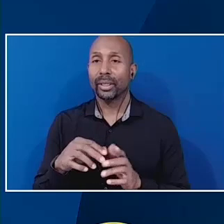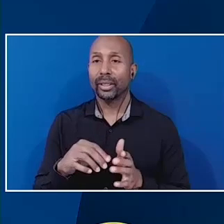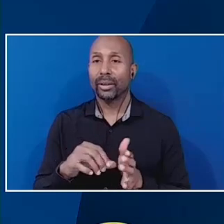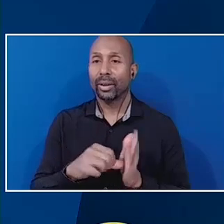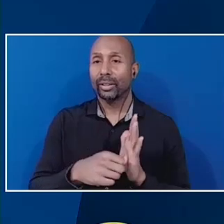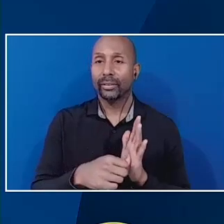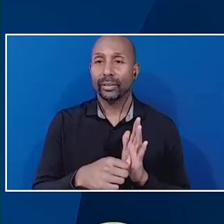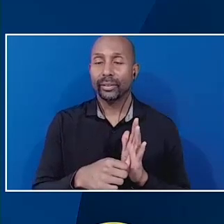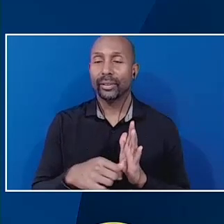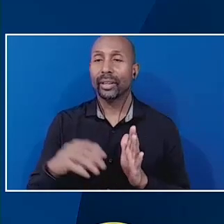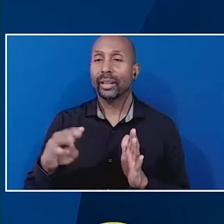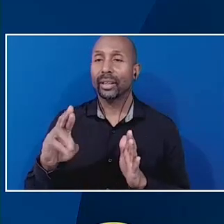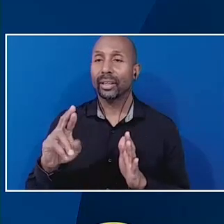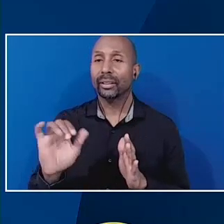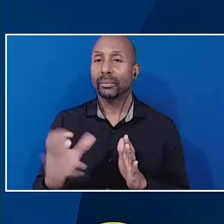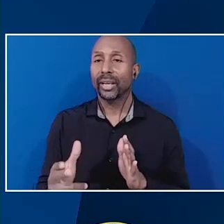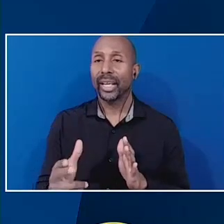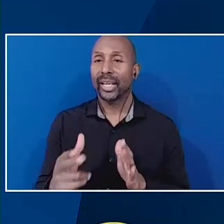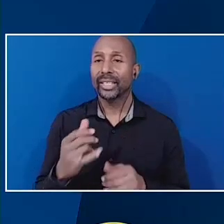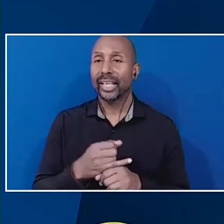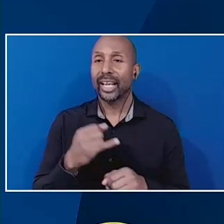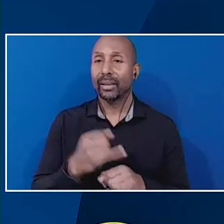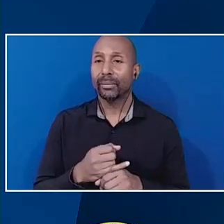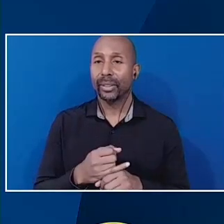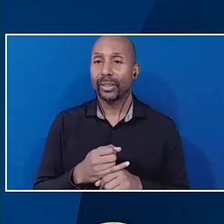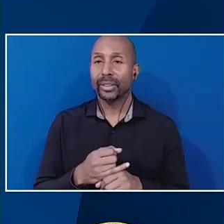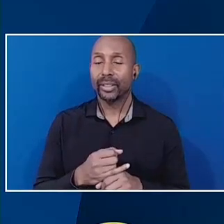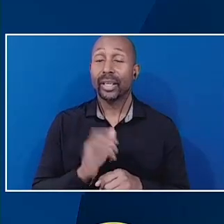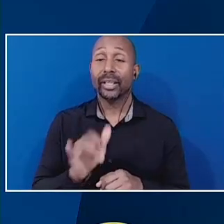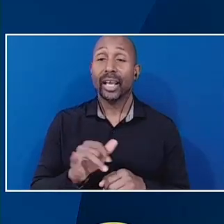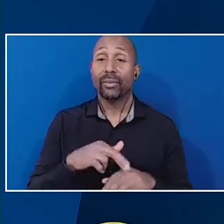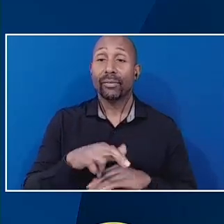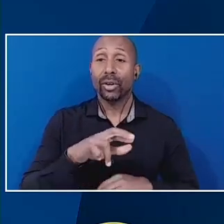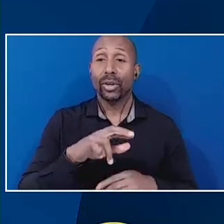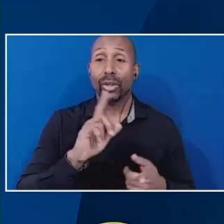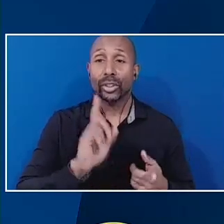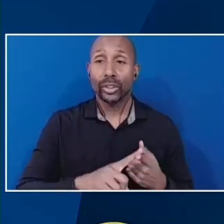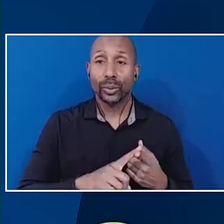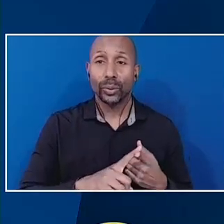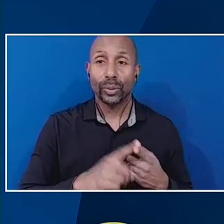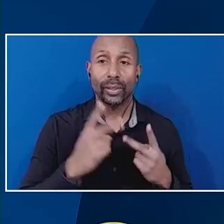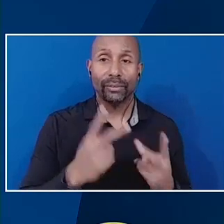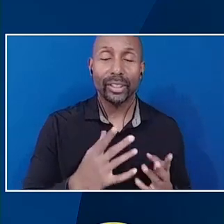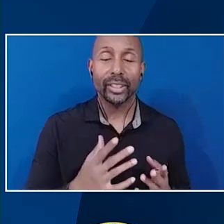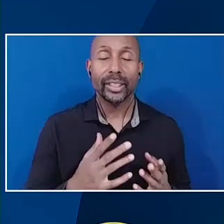When we get to the other ones that relate to required visits. I think there's a whole set of things